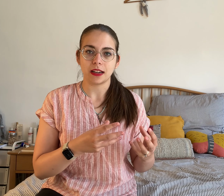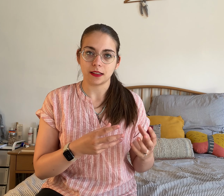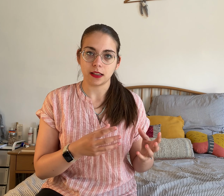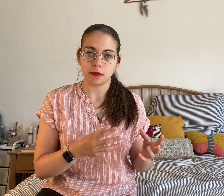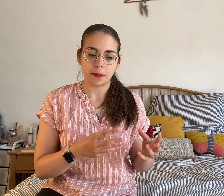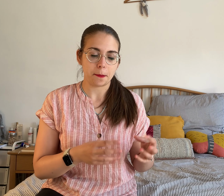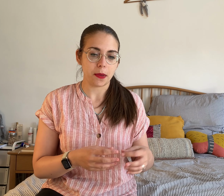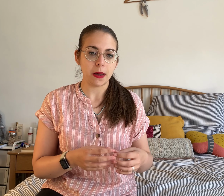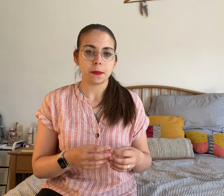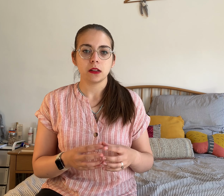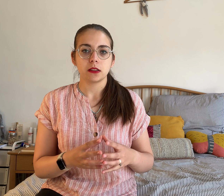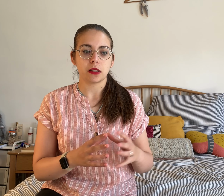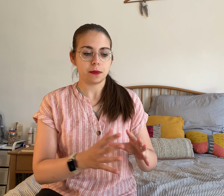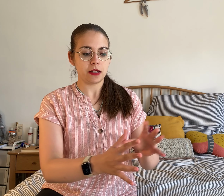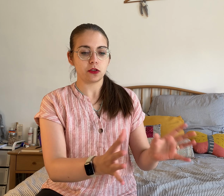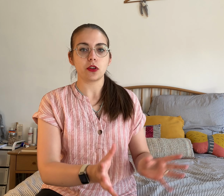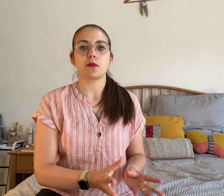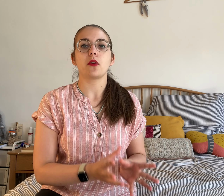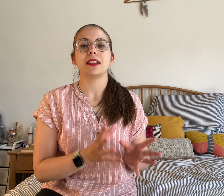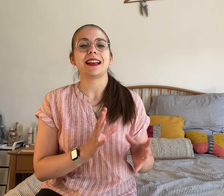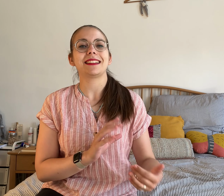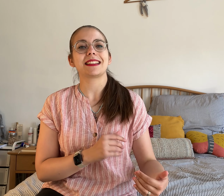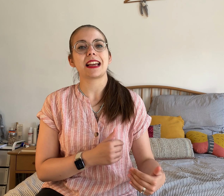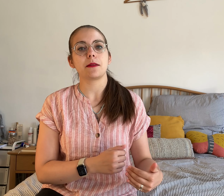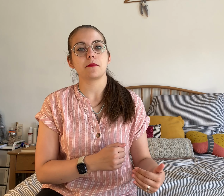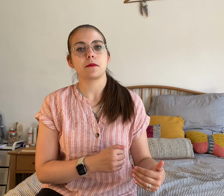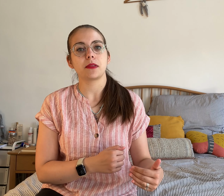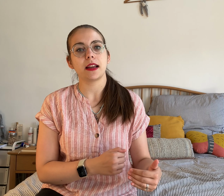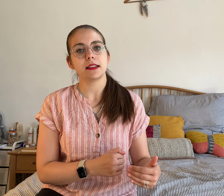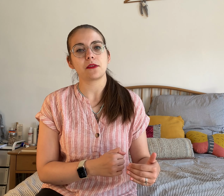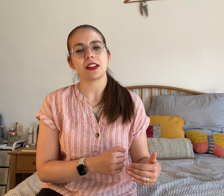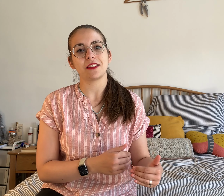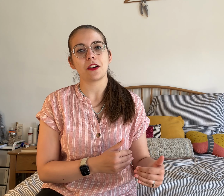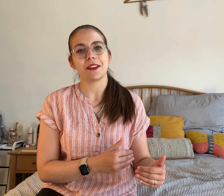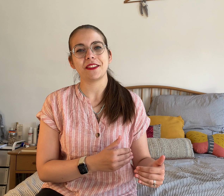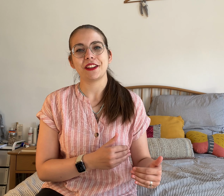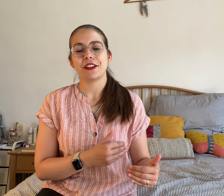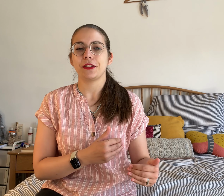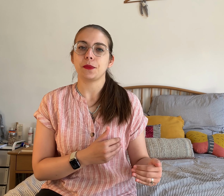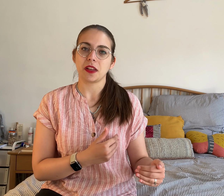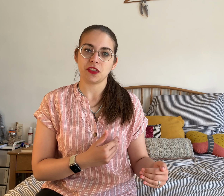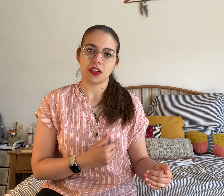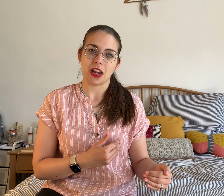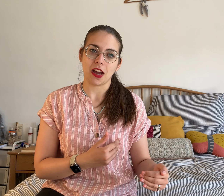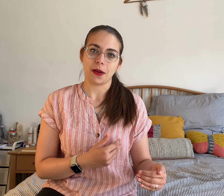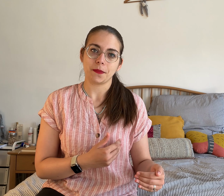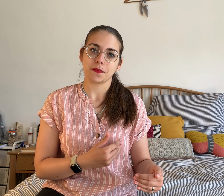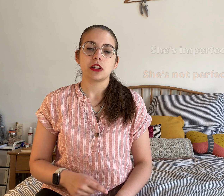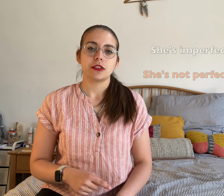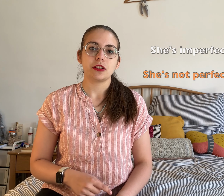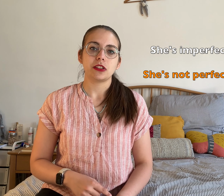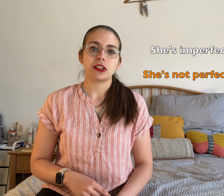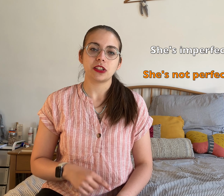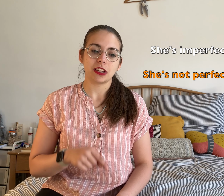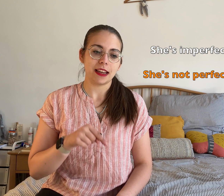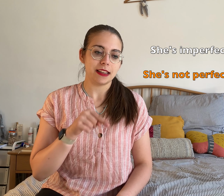I still remember, so you make sure you point at the same place every time you mention her. "She's